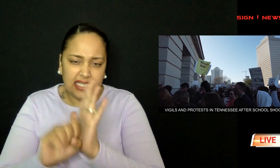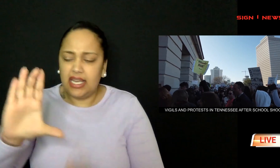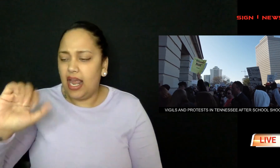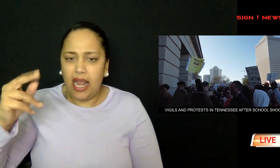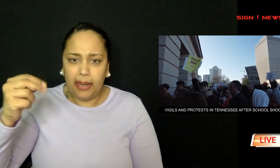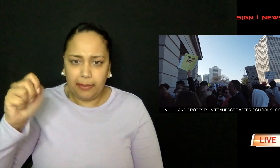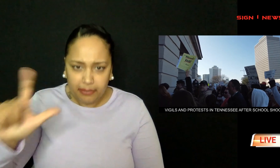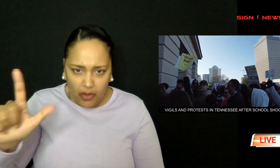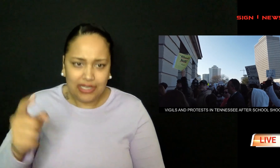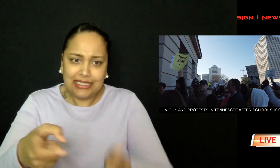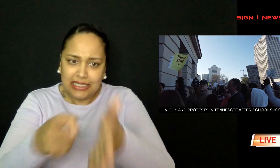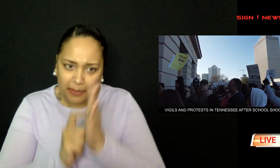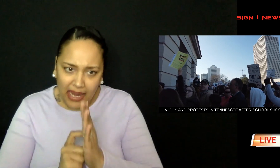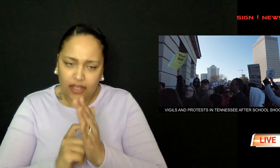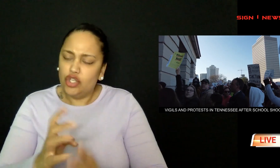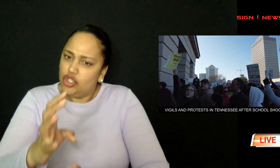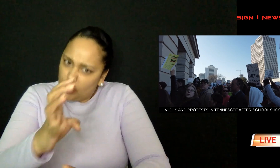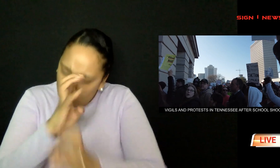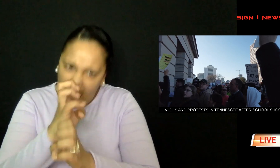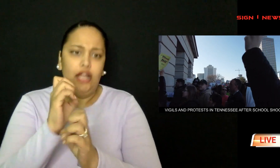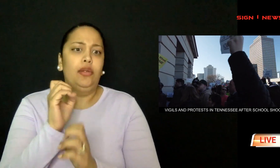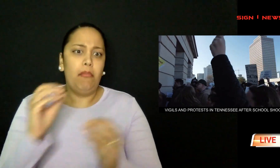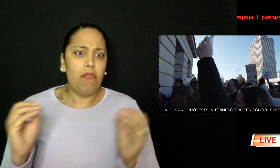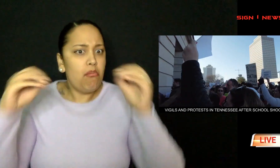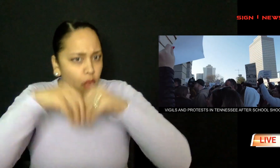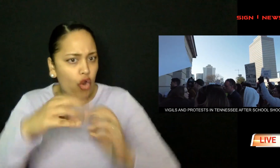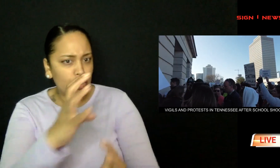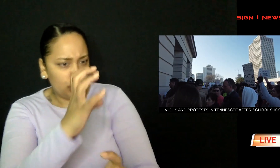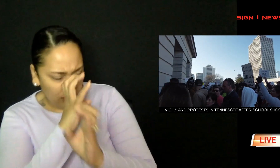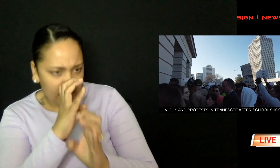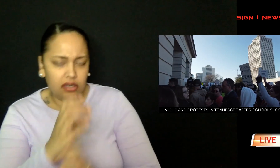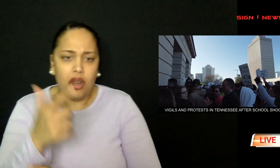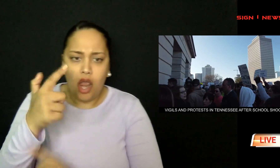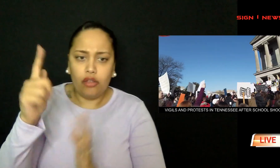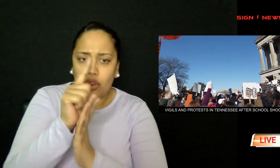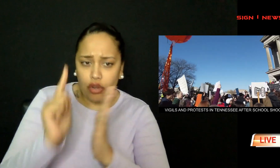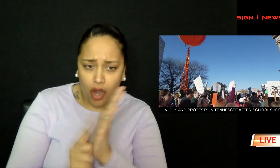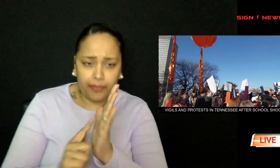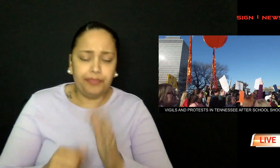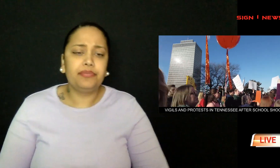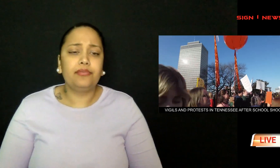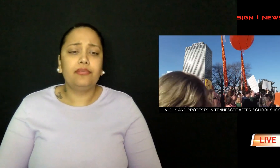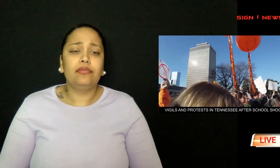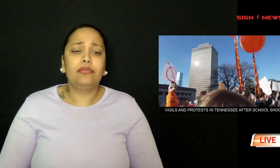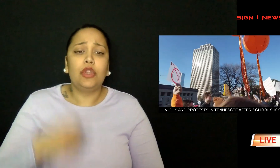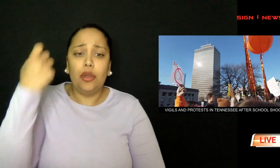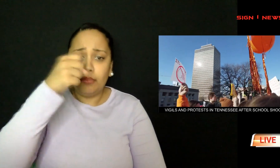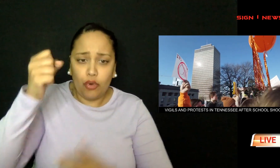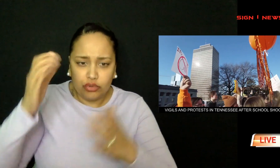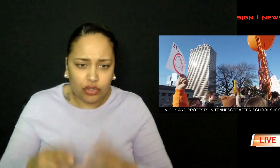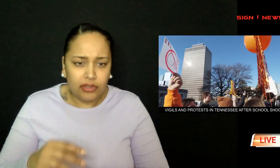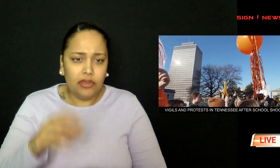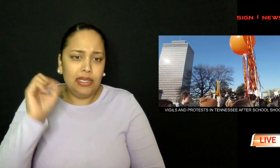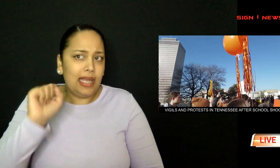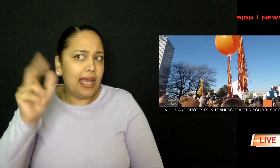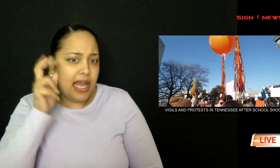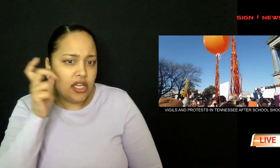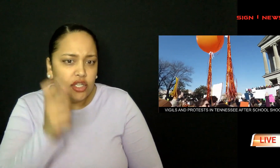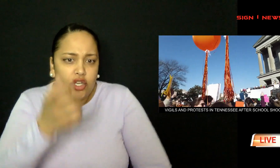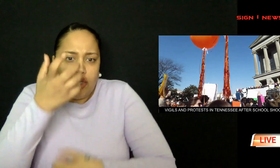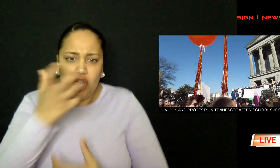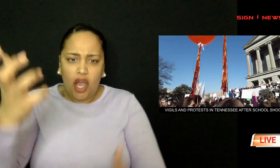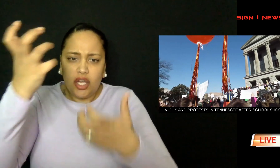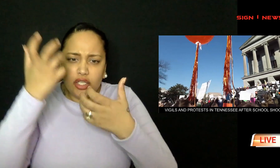gathered at the Tennessee state capitol demanding stricter gun laws protesters could be heard